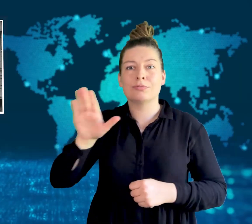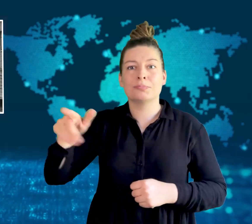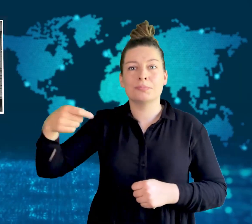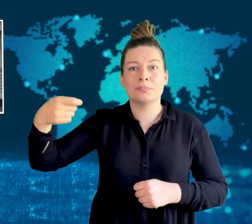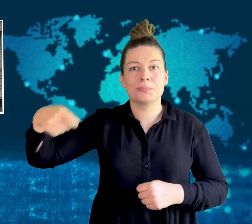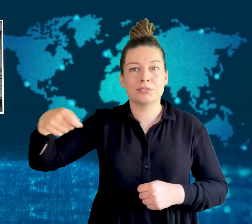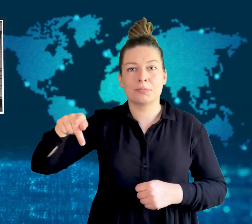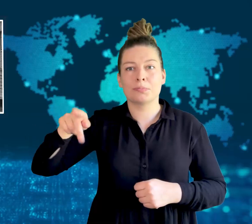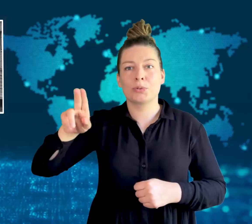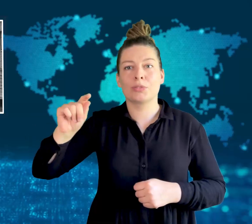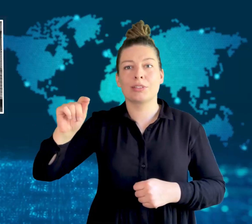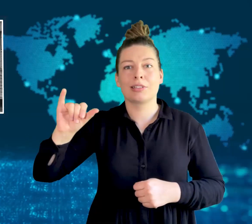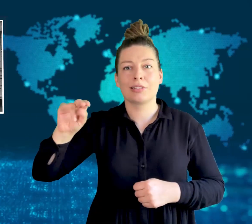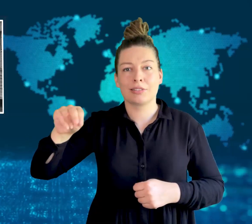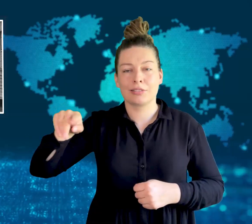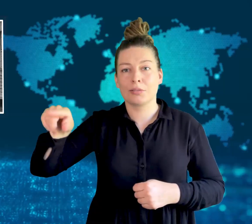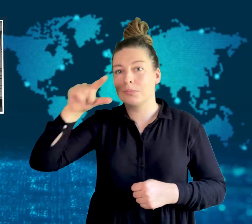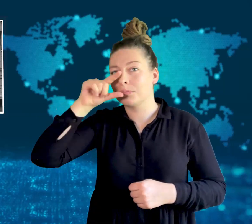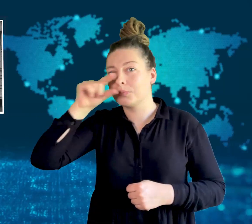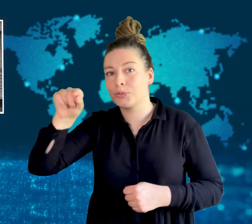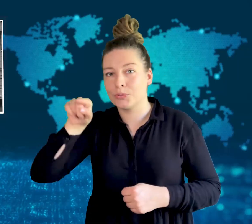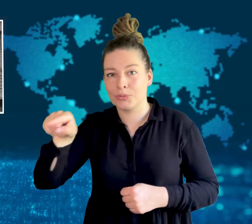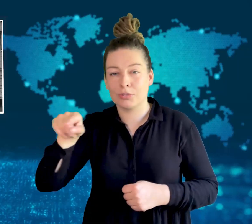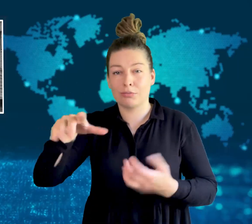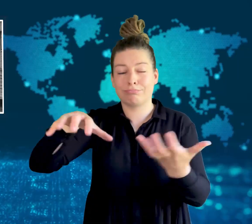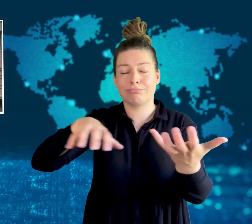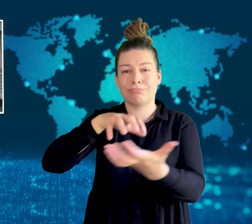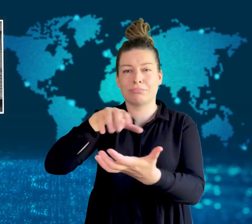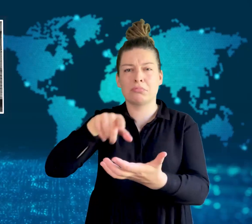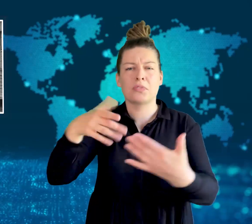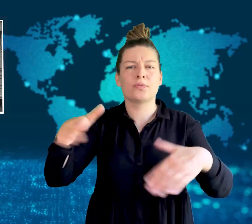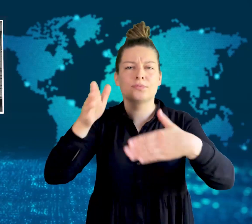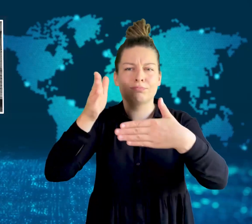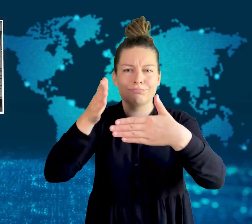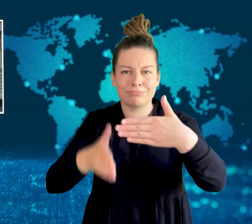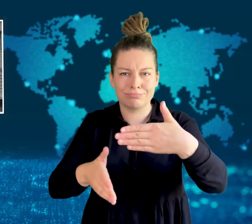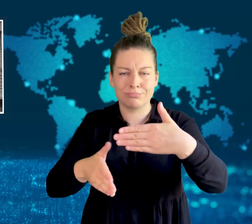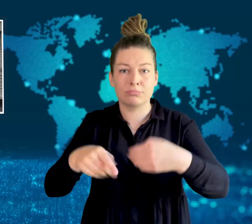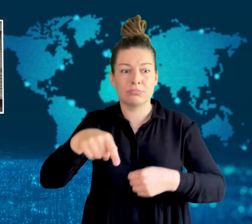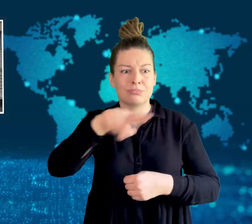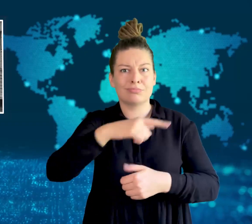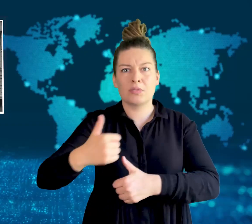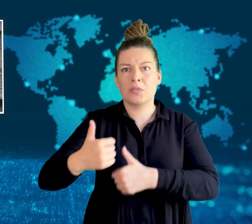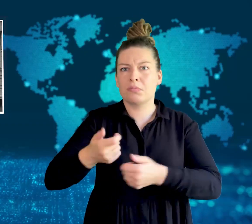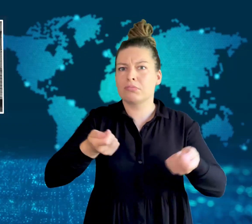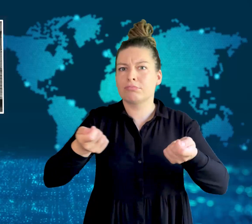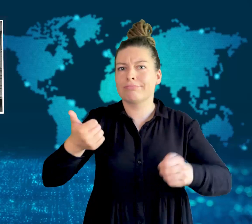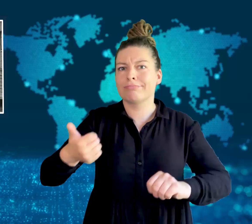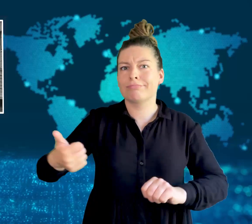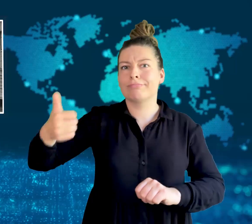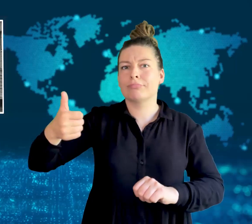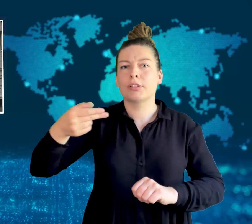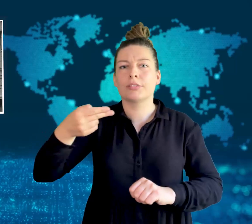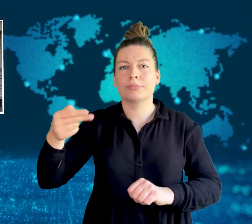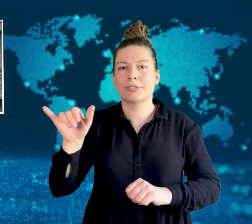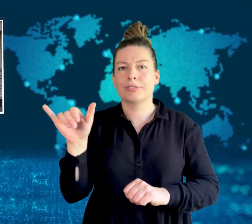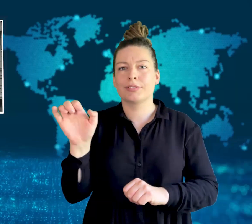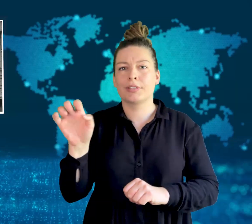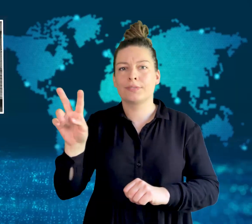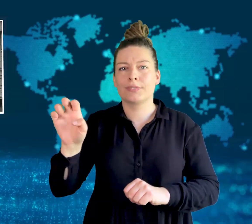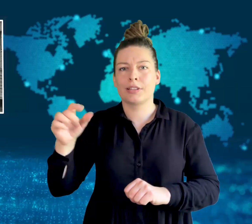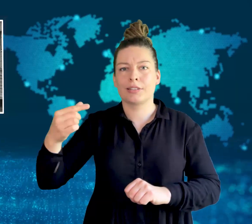It was led by Yevegeny Prigozhin, the head of the Wagner mercenary group.